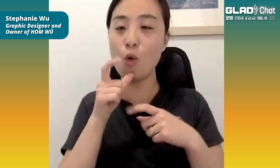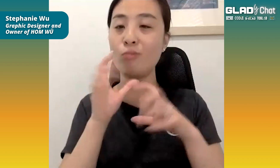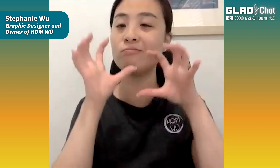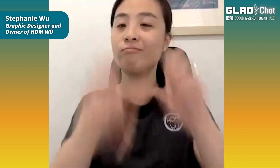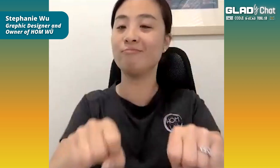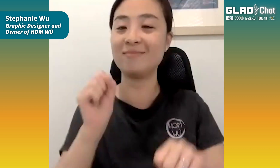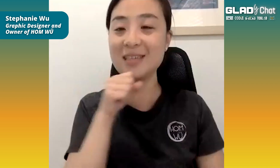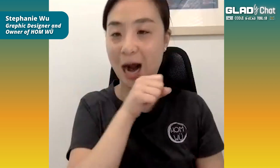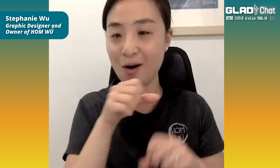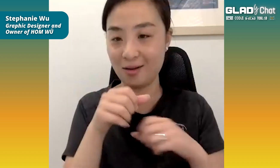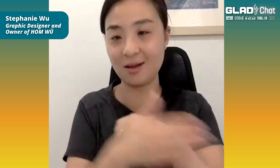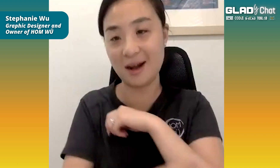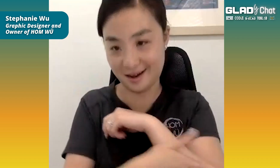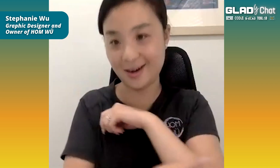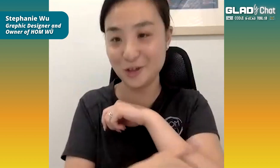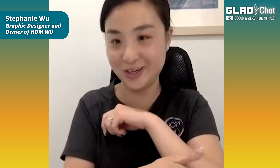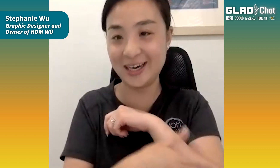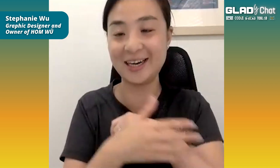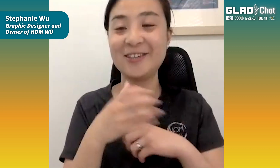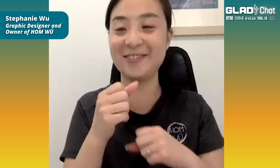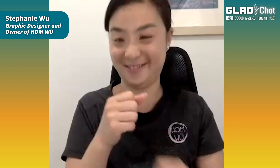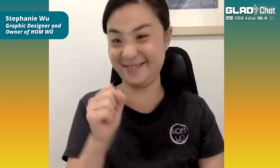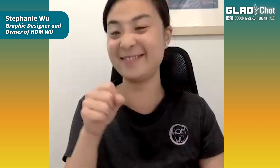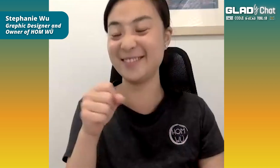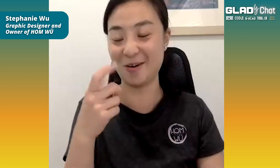when they colonized Taiwan. Yeah.